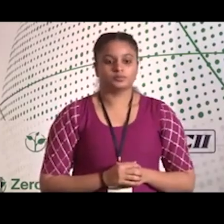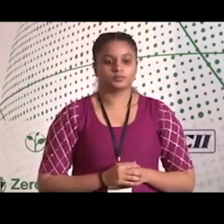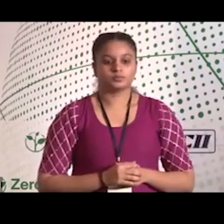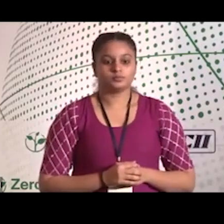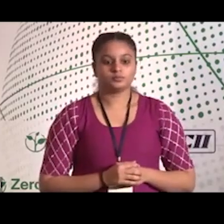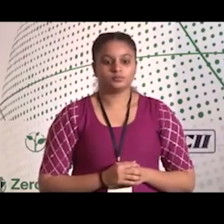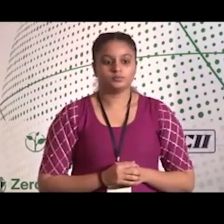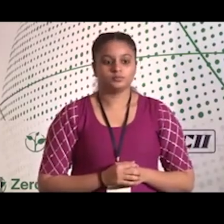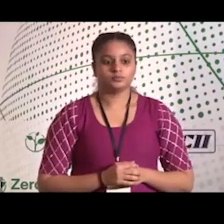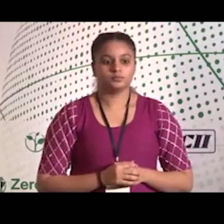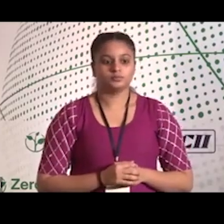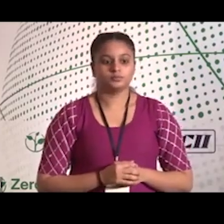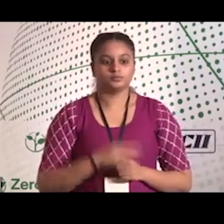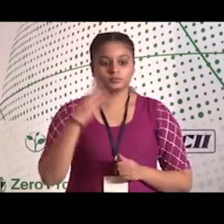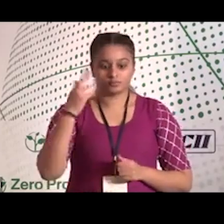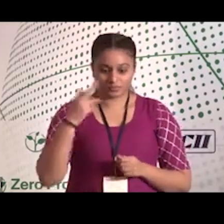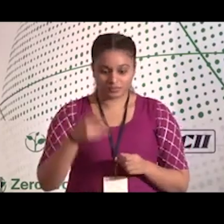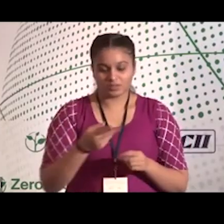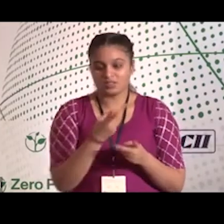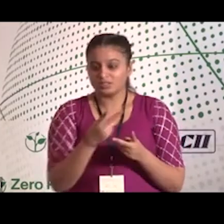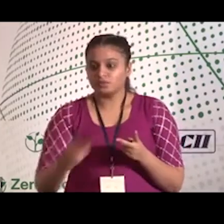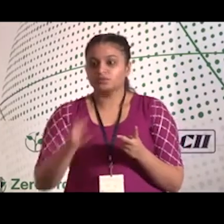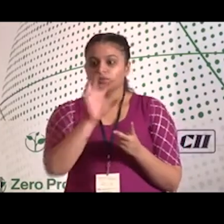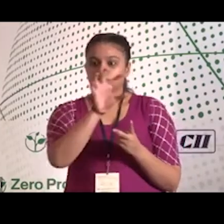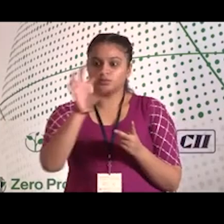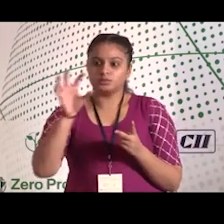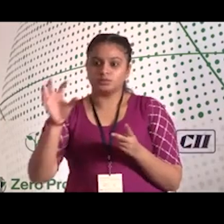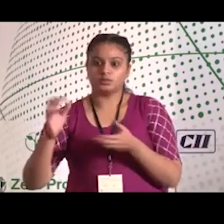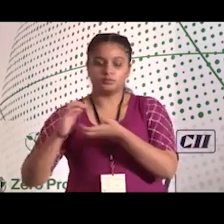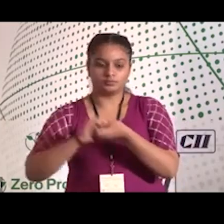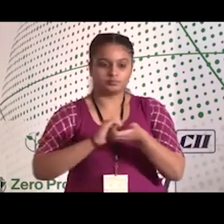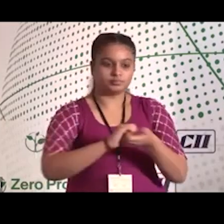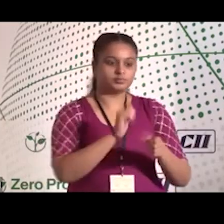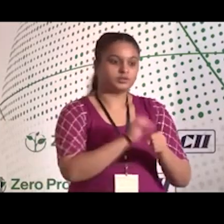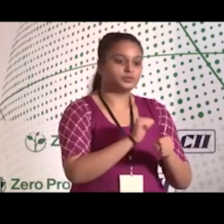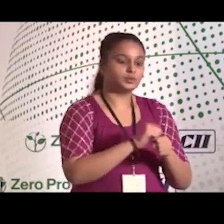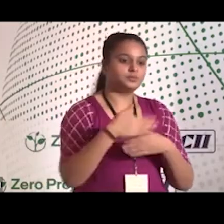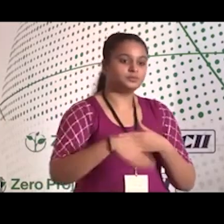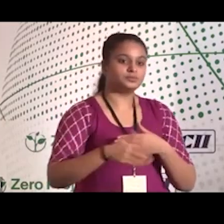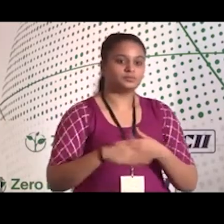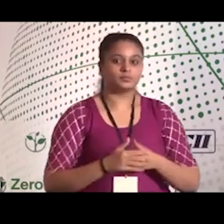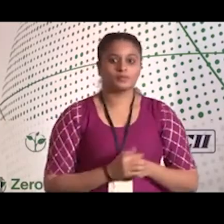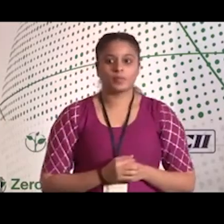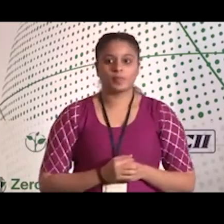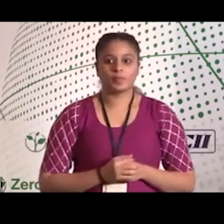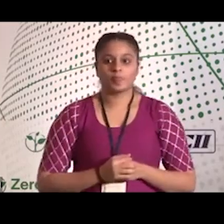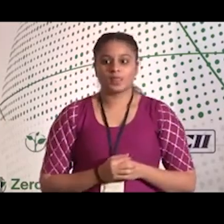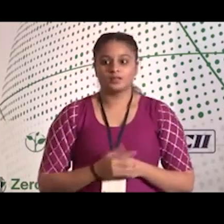and therefore work with multiple stakeholders. There is a special interest